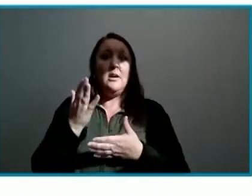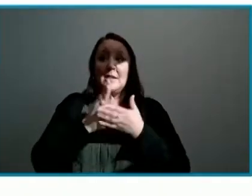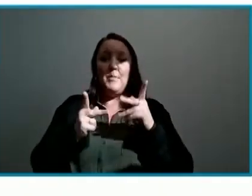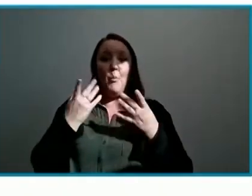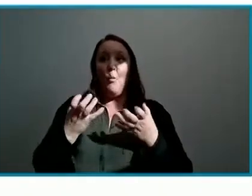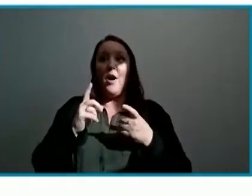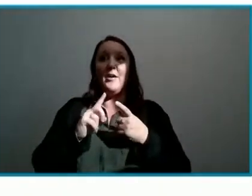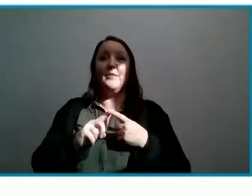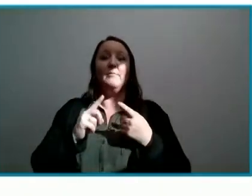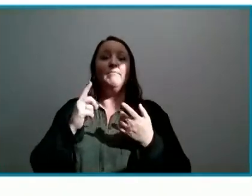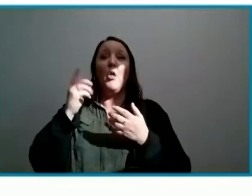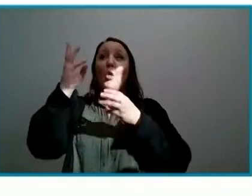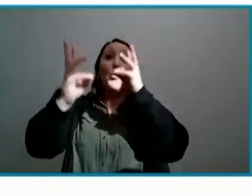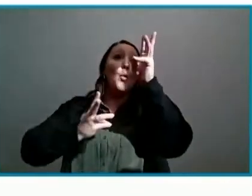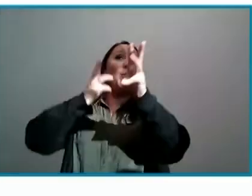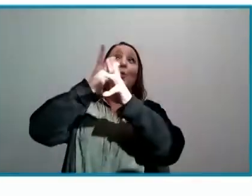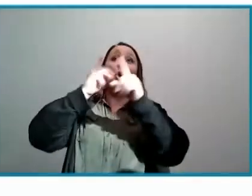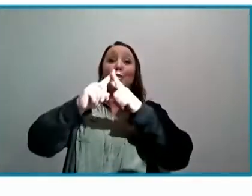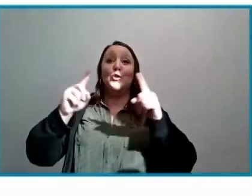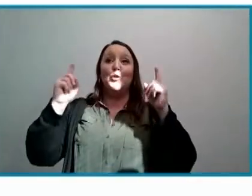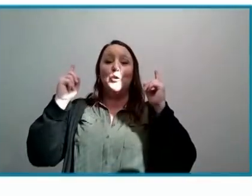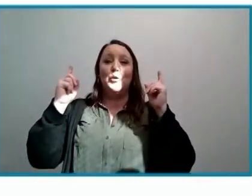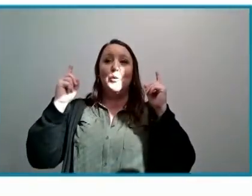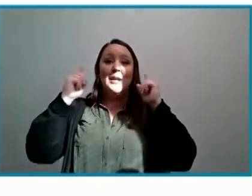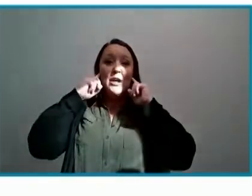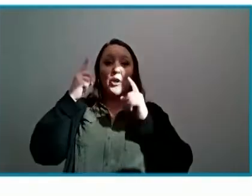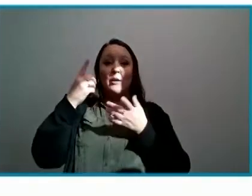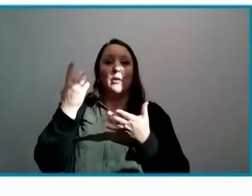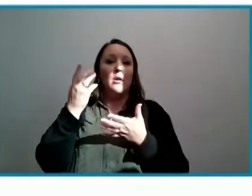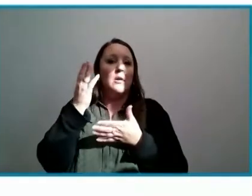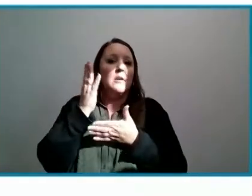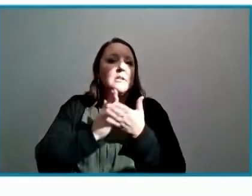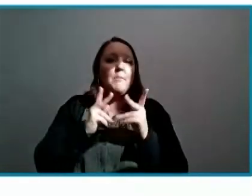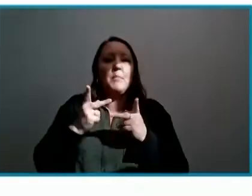some people are just good with being heard by just a few people, you know.